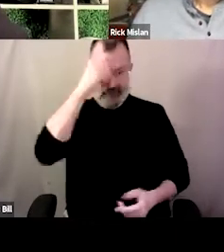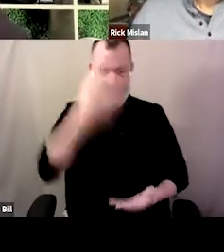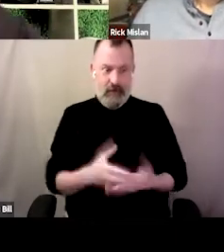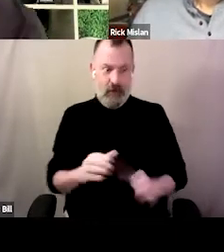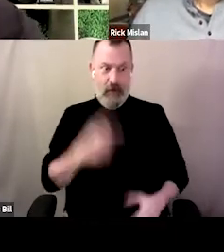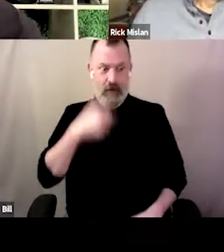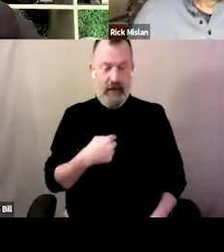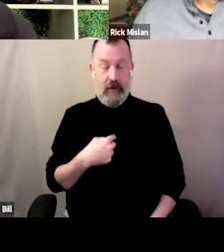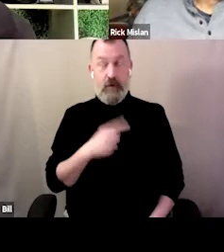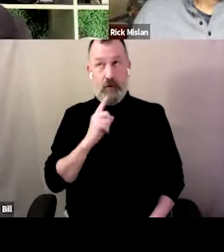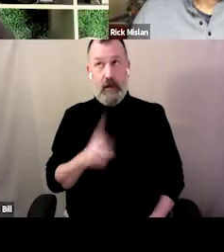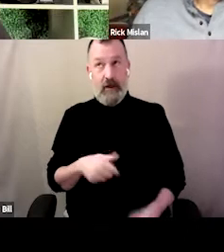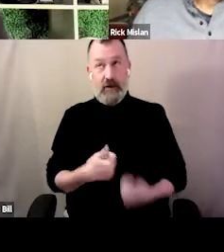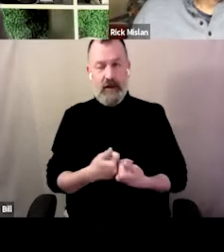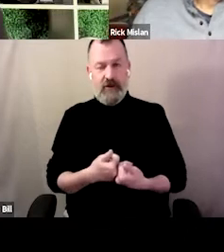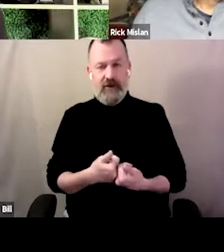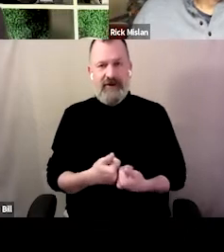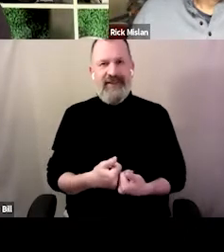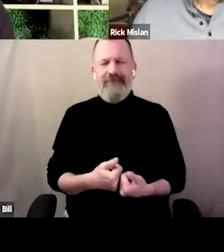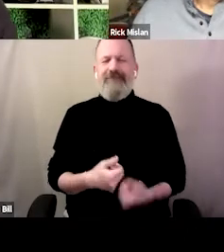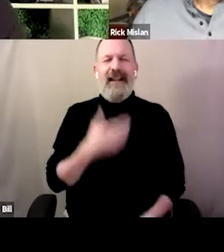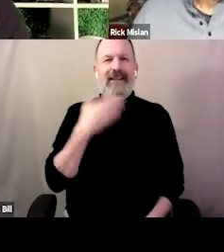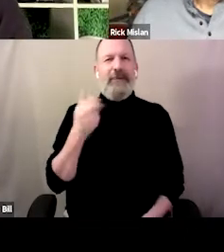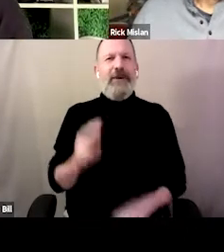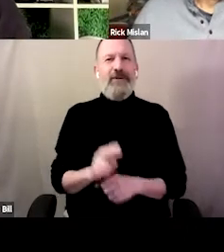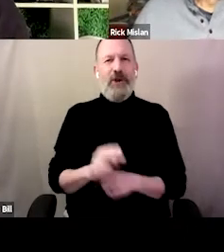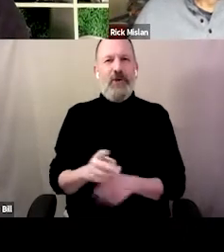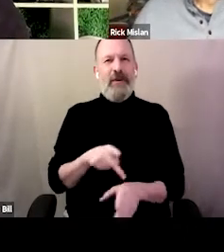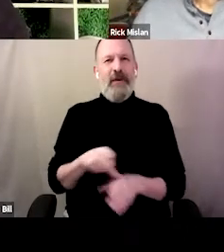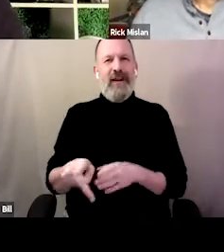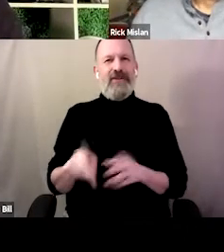CalebBarlow: Um, I found it's better to use professionals and especially if they'll do it